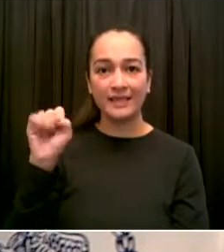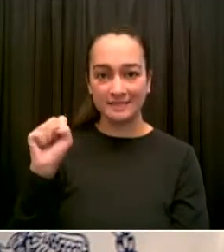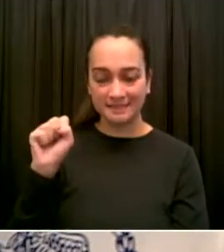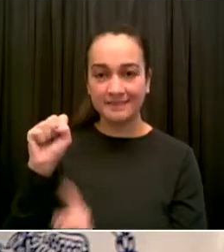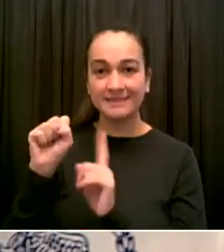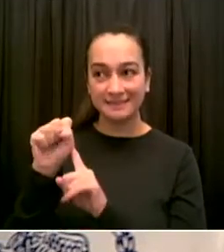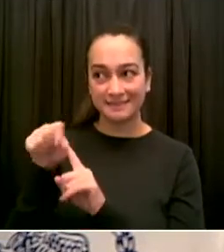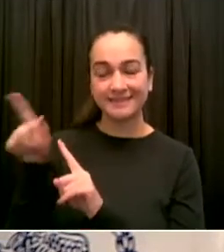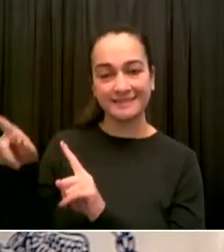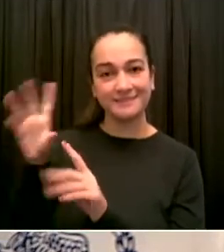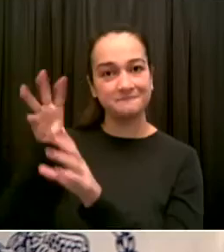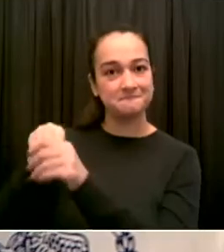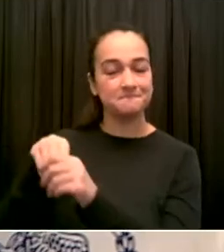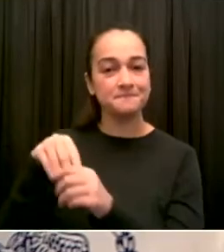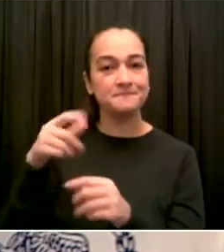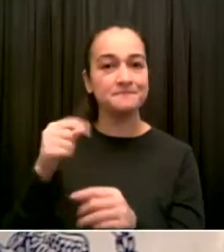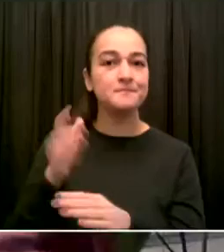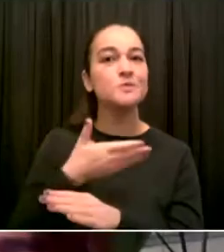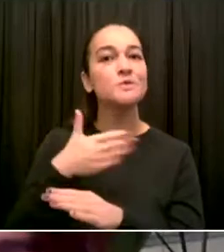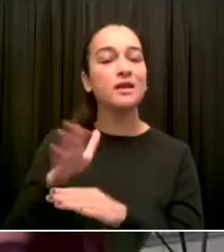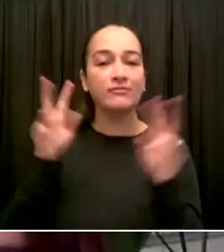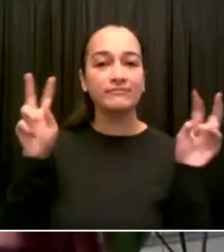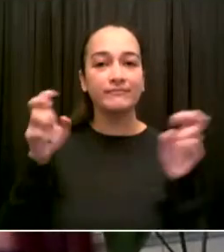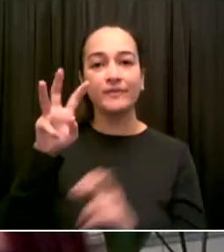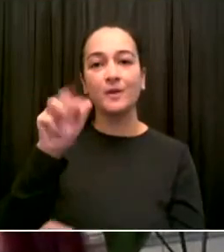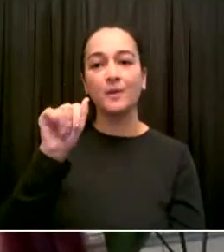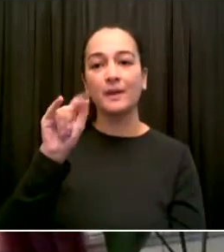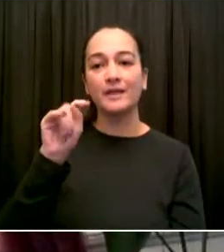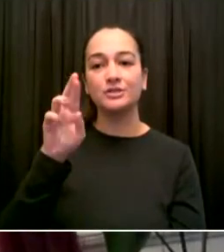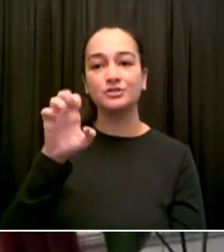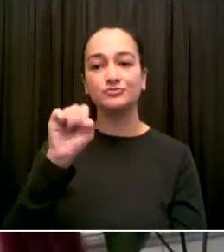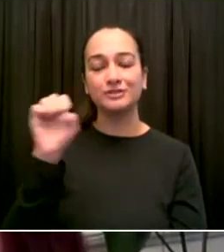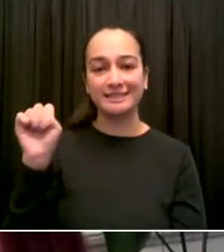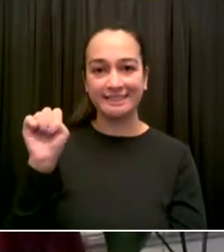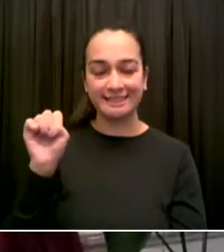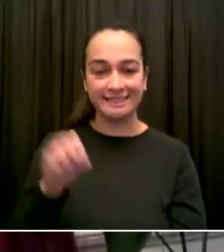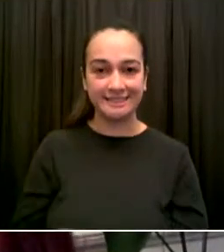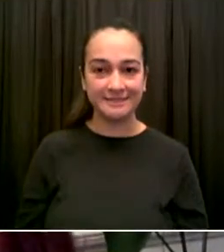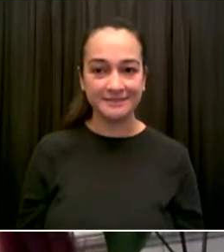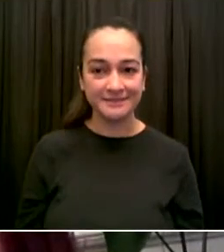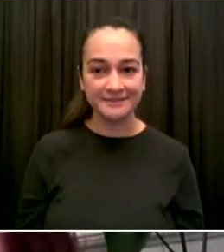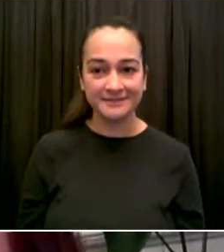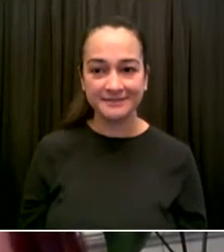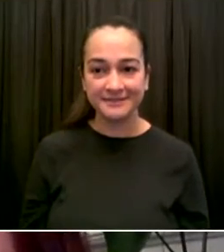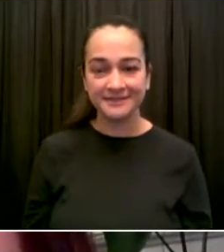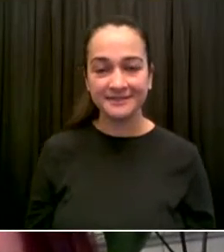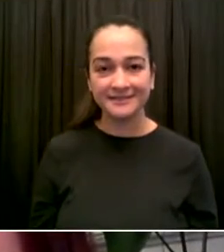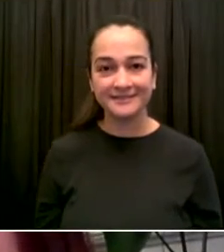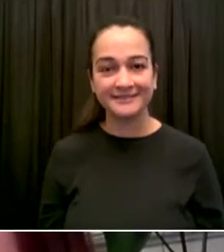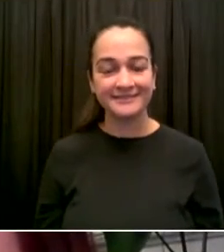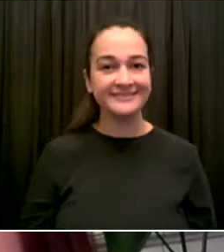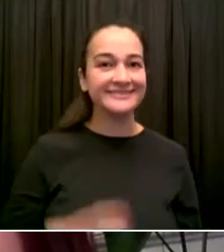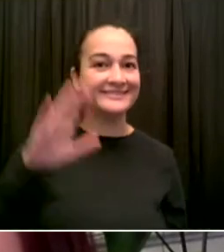WE WELCOME SARAH BARELA'S.